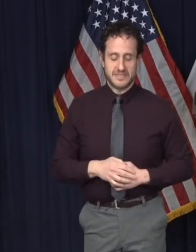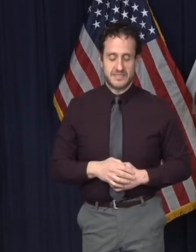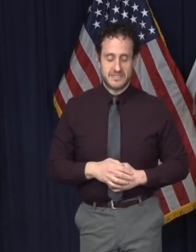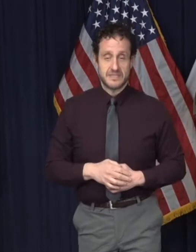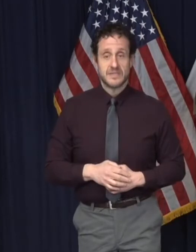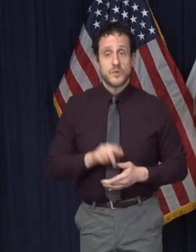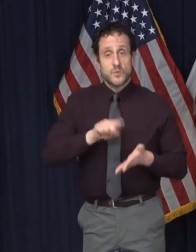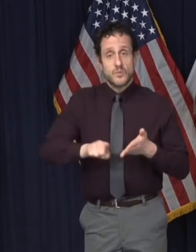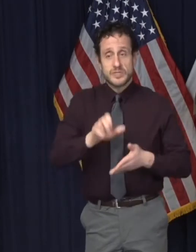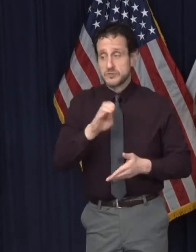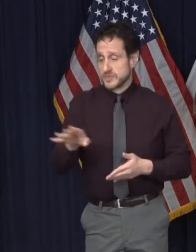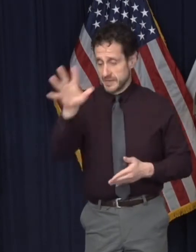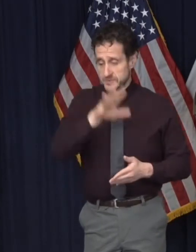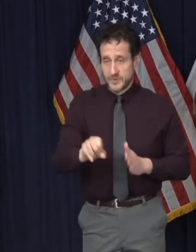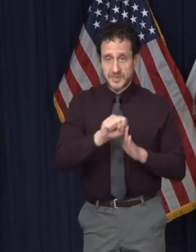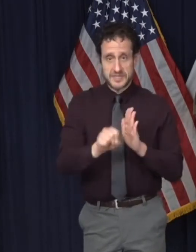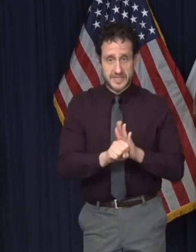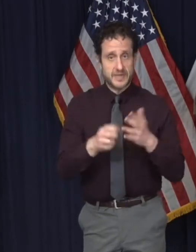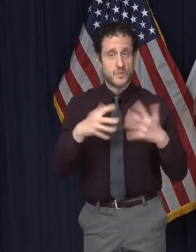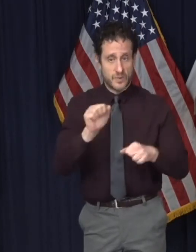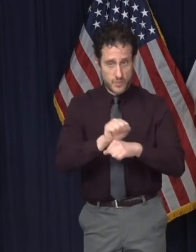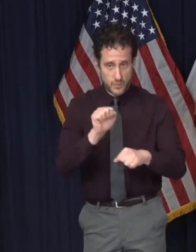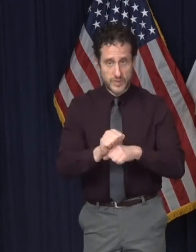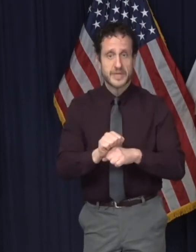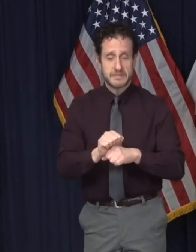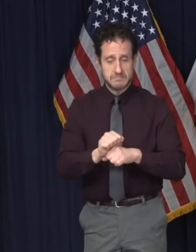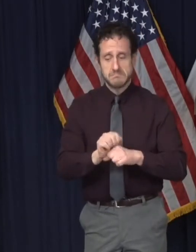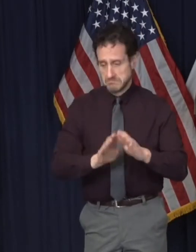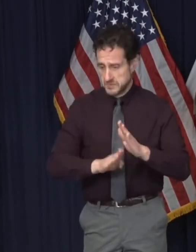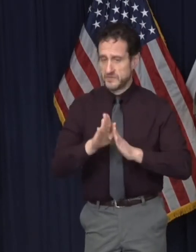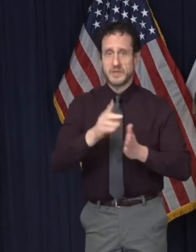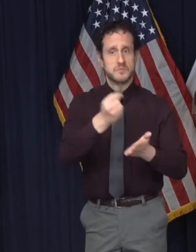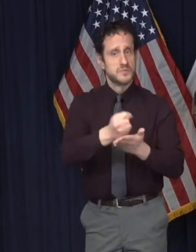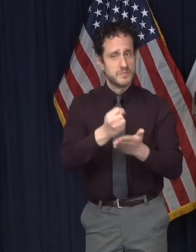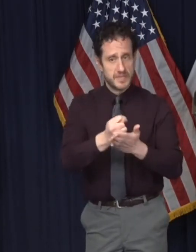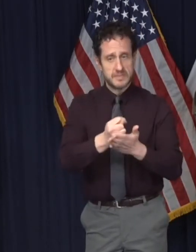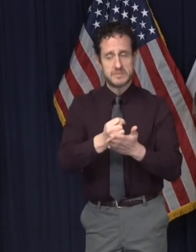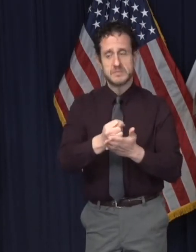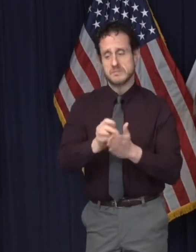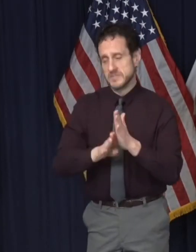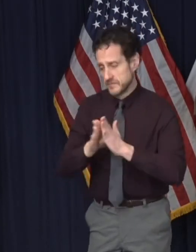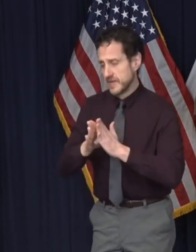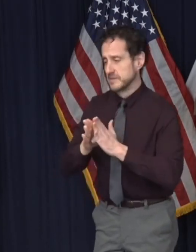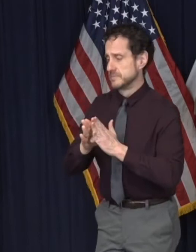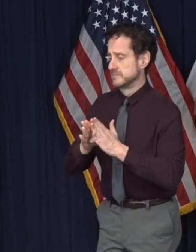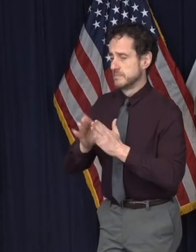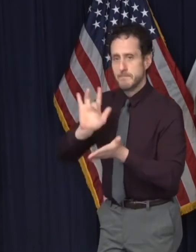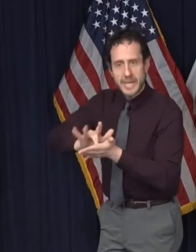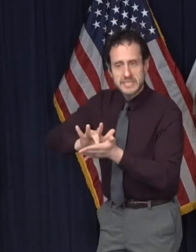AND TEAMS AT UNIVERSITIES AND RESEARCH LABORATORIES STATEWIDE ARE ALREADY WORKING TOWARD TREATMENTS, PREVENTIONS, AND